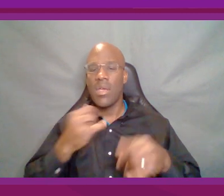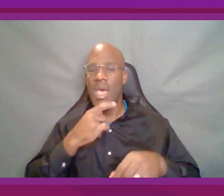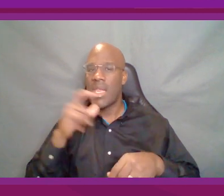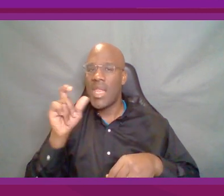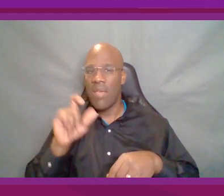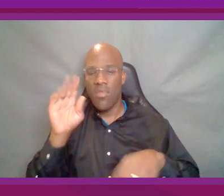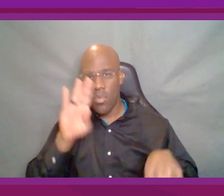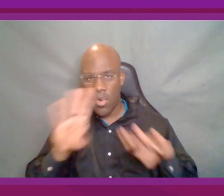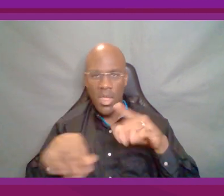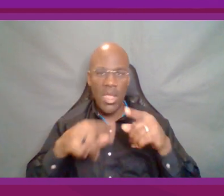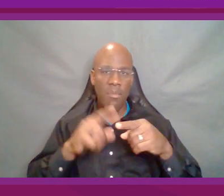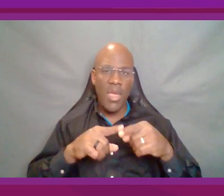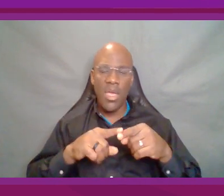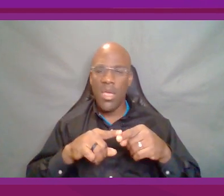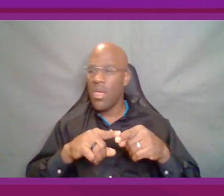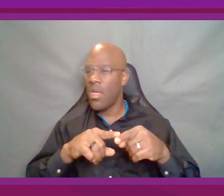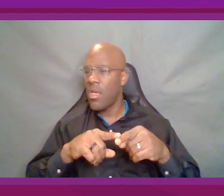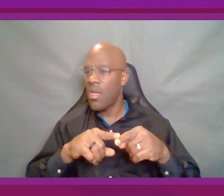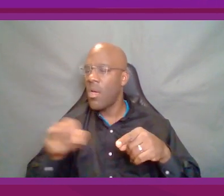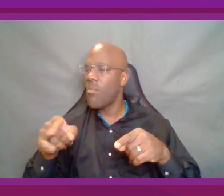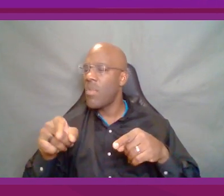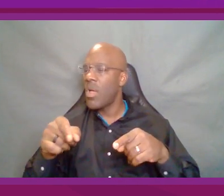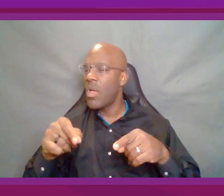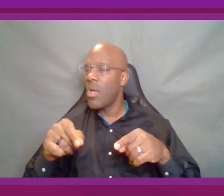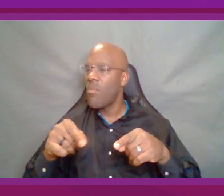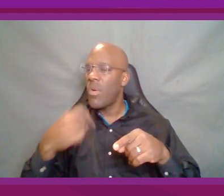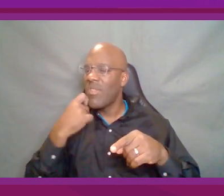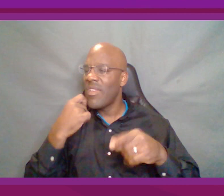sudden didn't have to worry about what was that little huddle that was happening at the end of